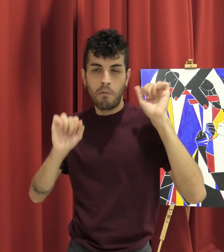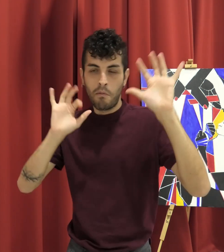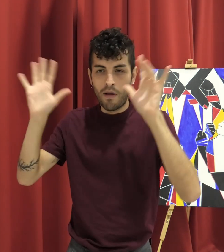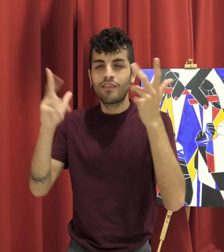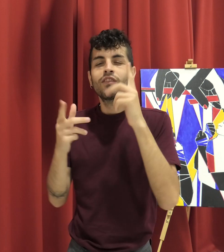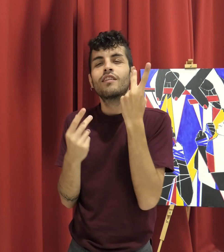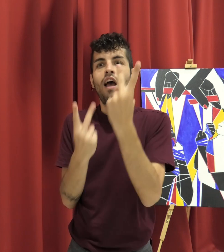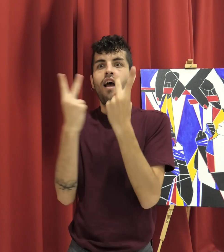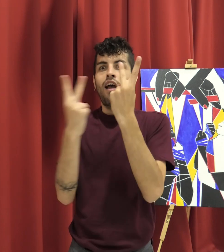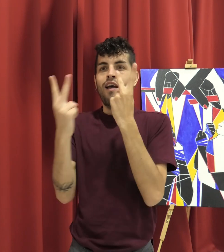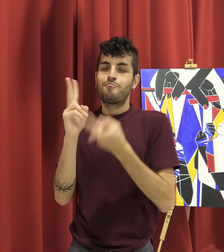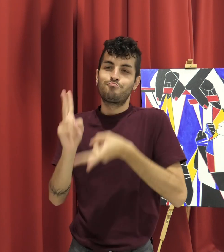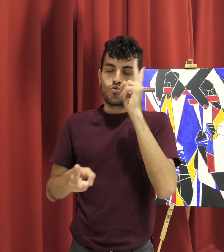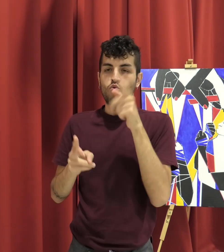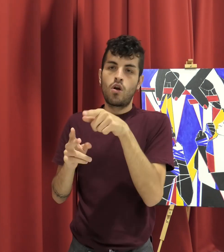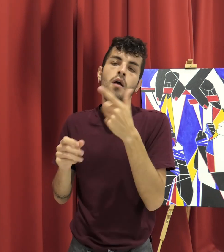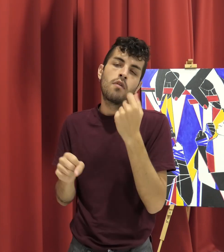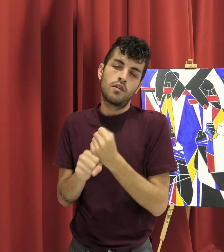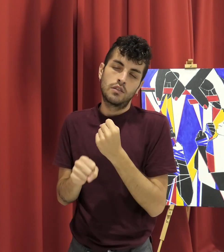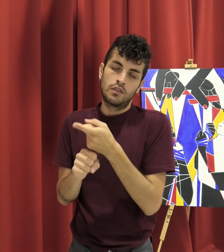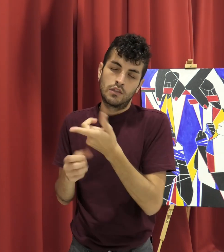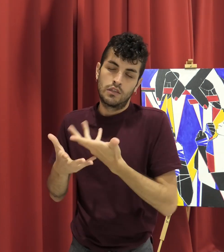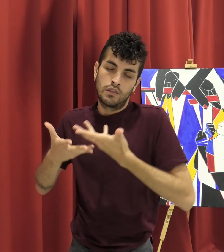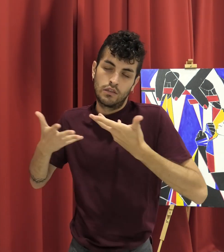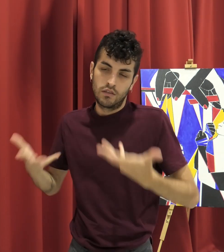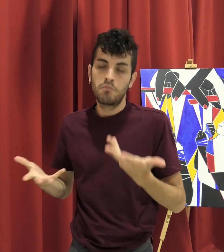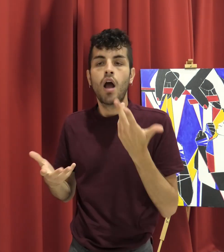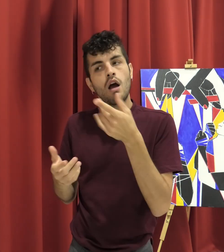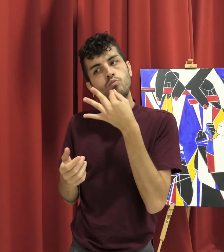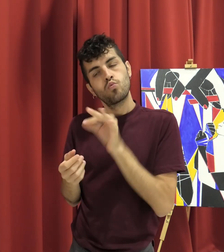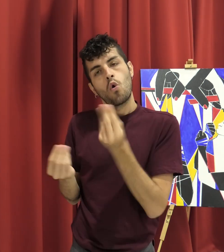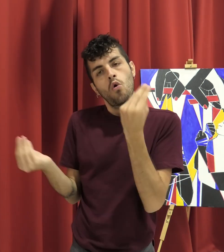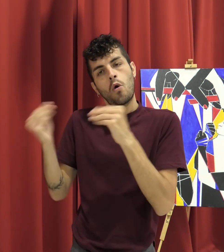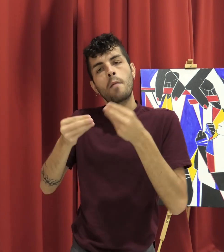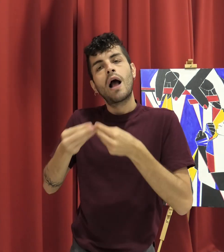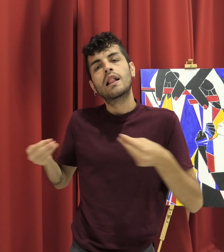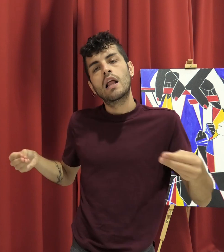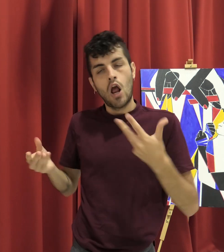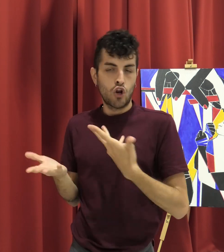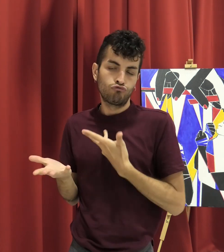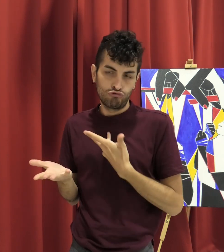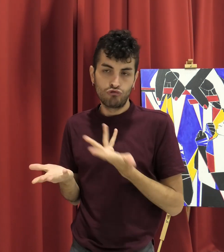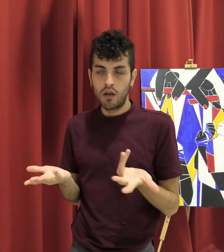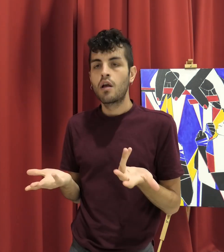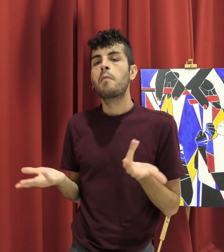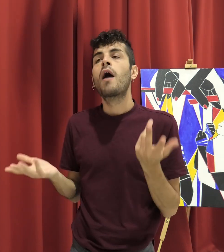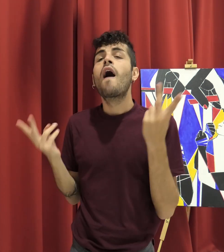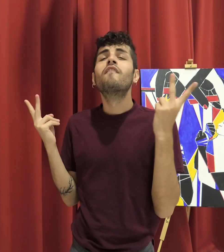because in addition to the visual part of the VV you also have the visual part of the video, but it is much more challenging, but possible to achieve.